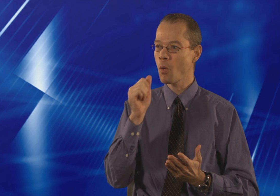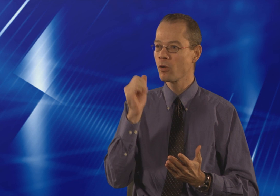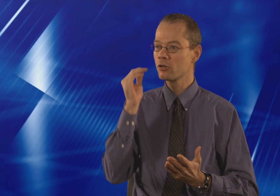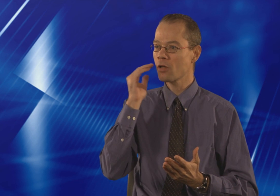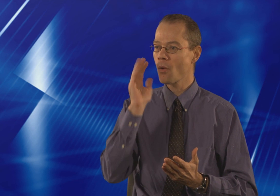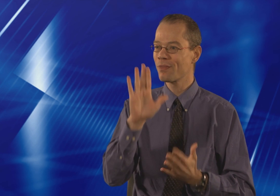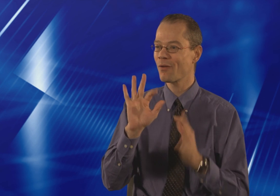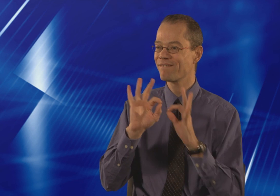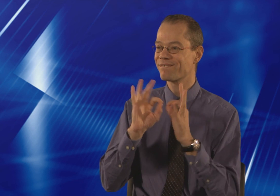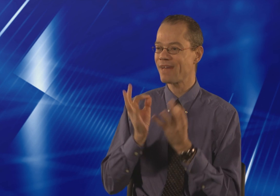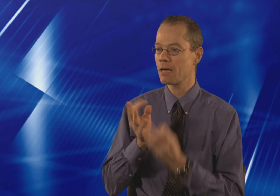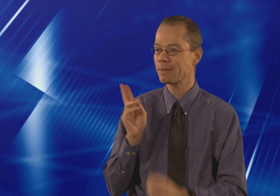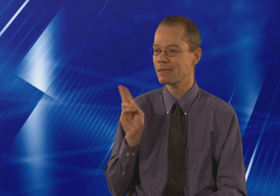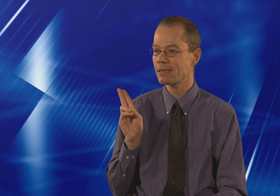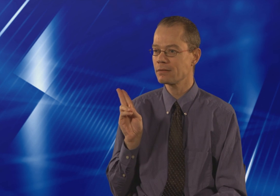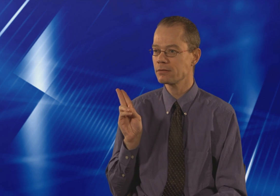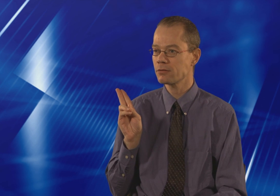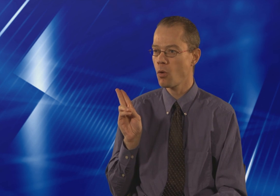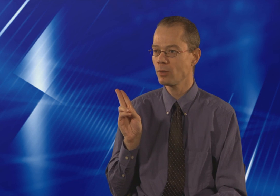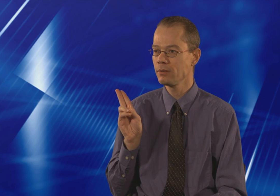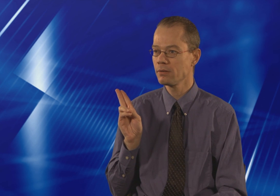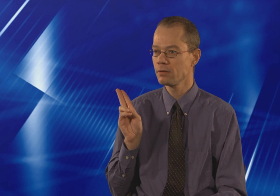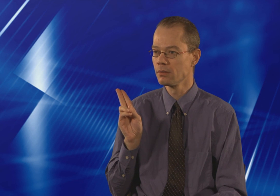A lot of them don't know their family history.